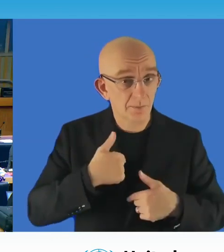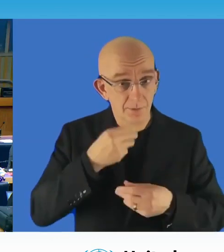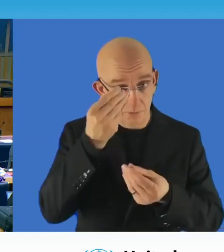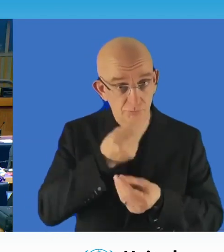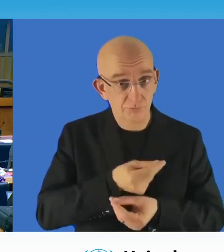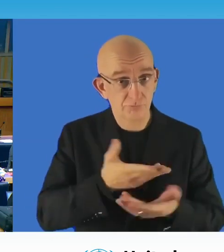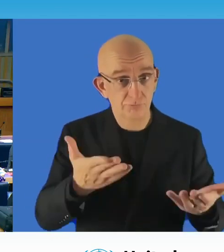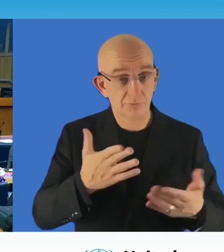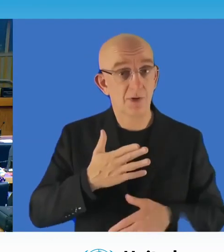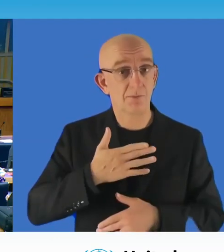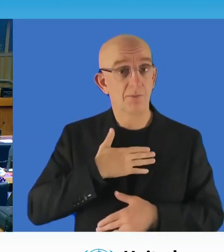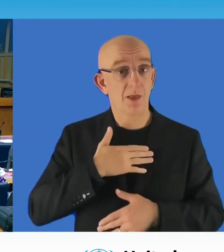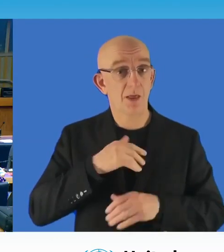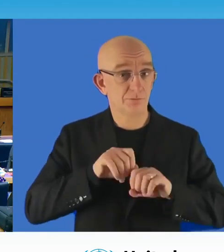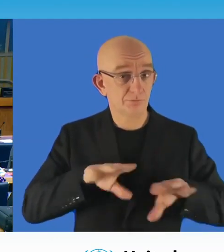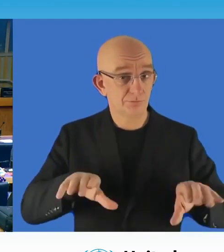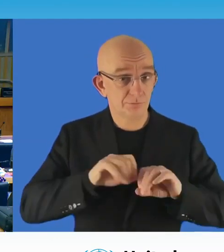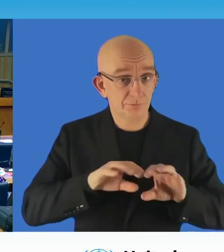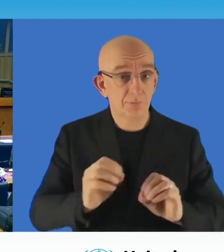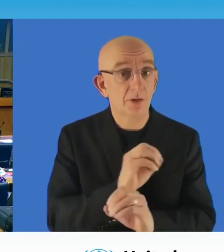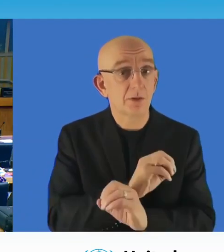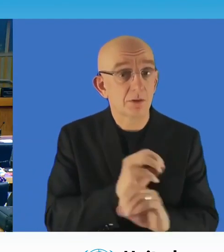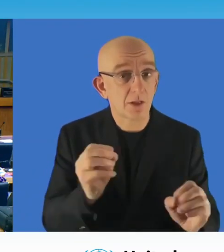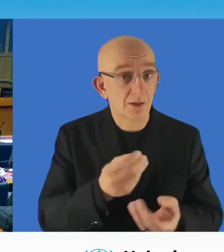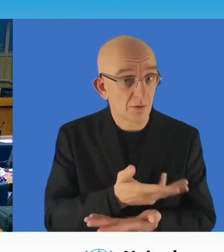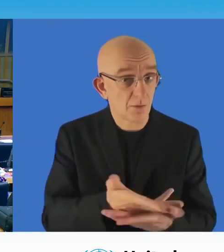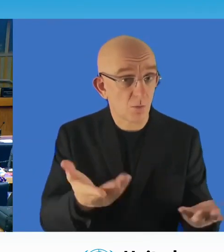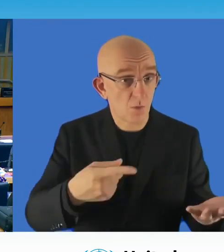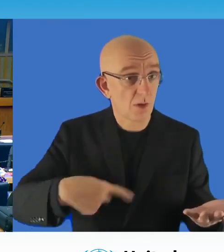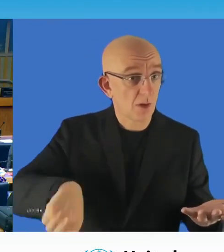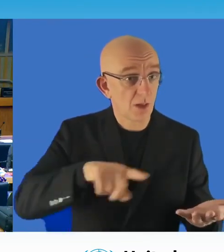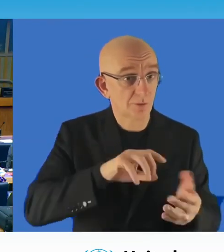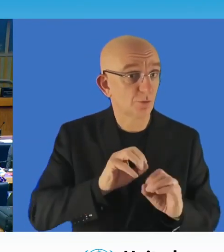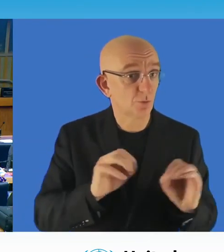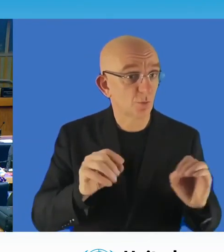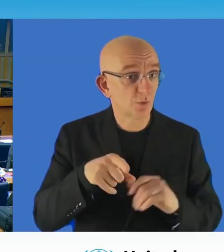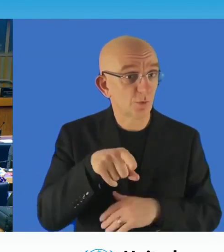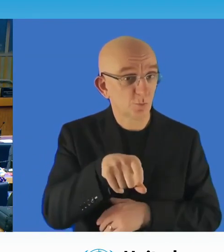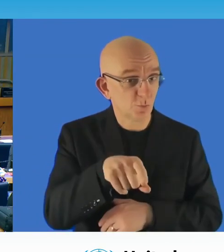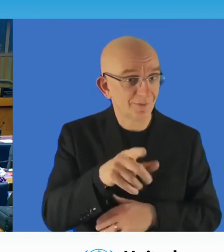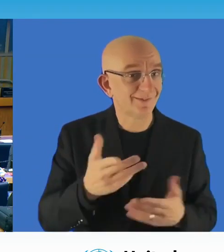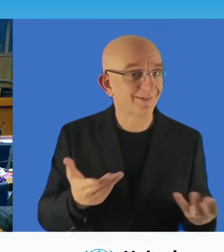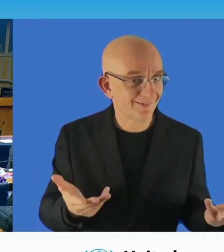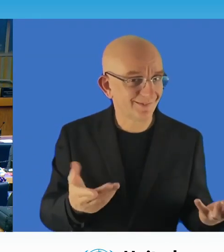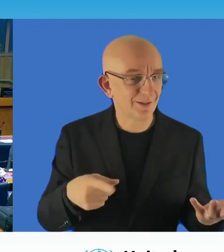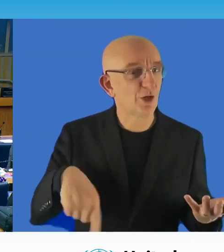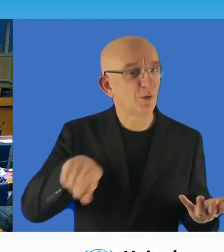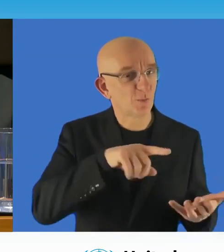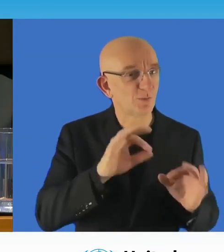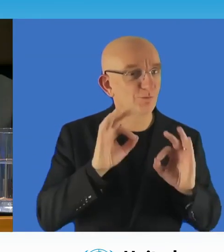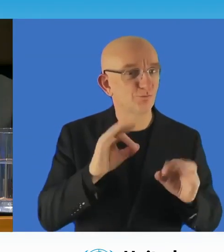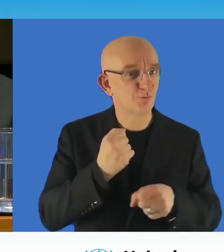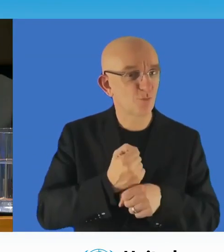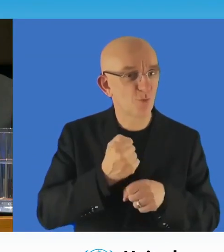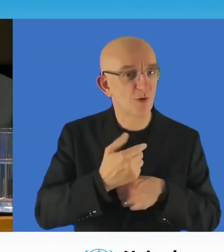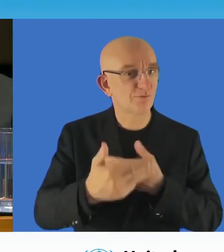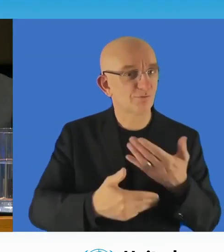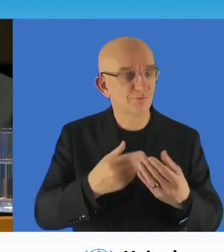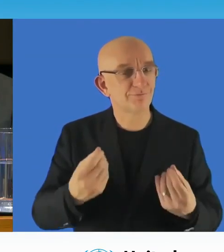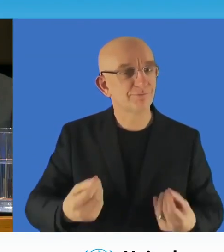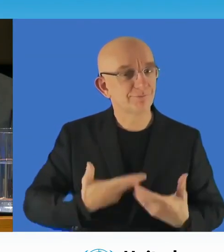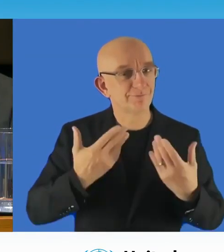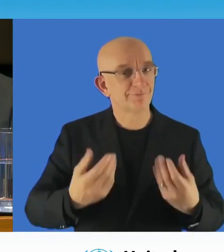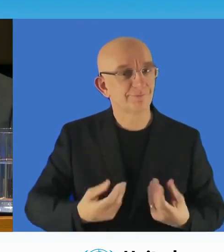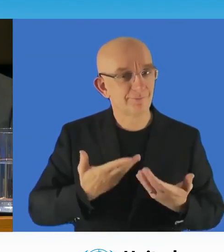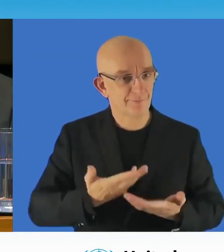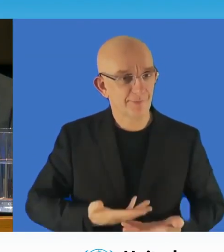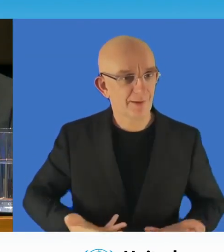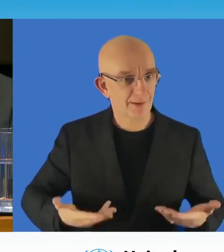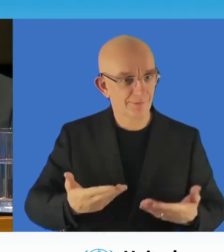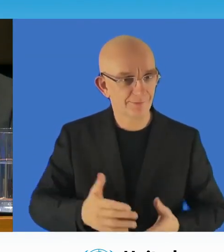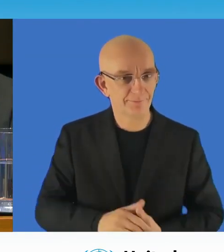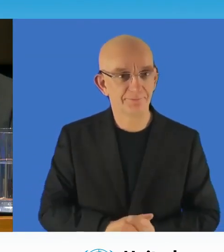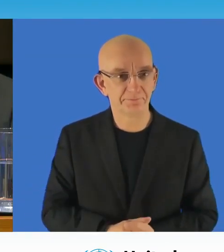you thank you uh Mara ladies and gentlemen excellencies at the conclusion of this